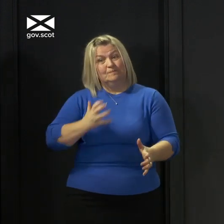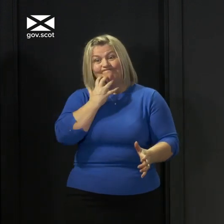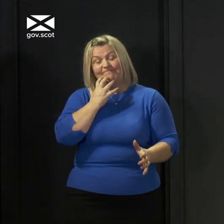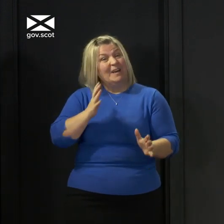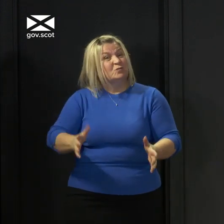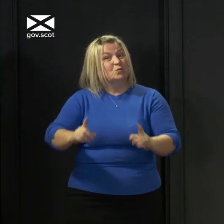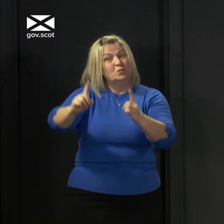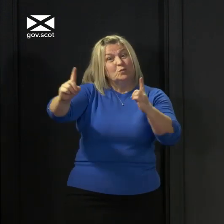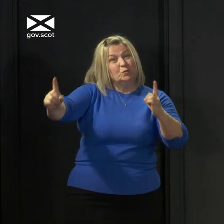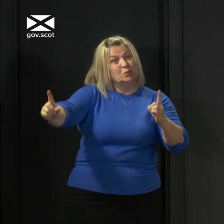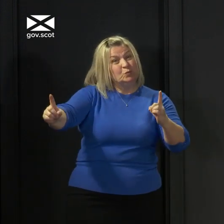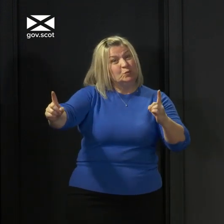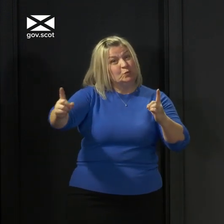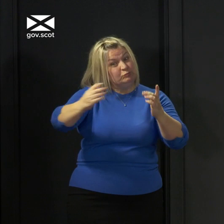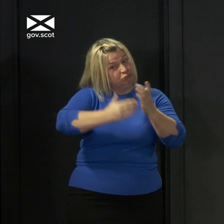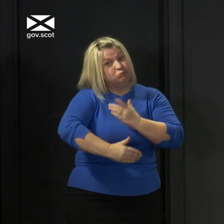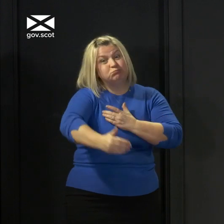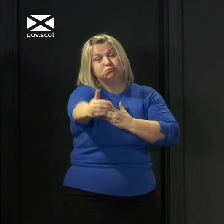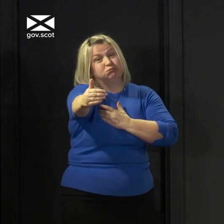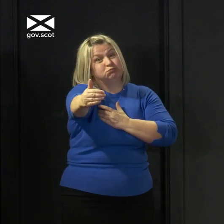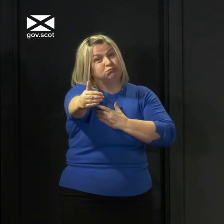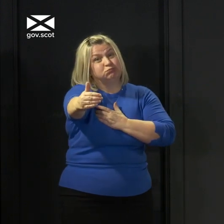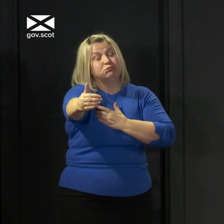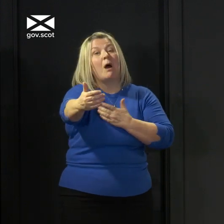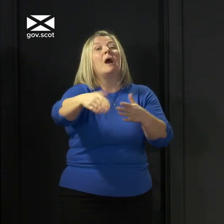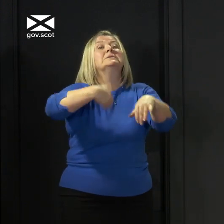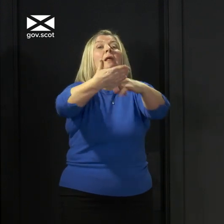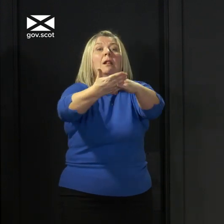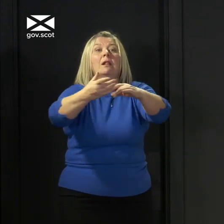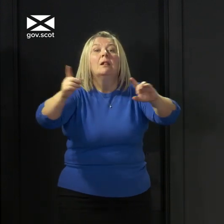me being as frank and honest as possible we want to get a semblance of normality